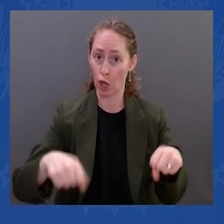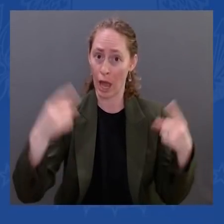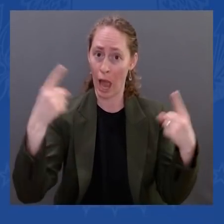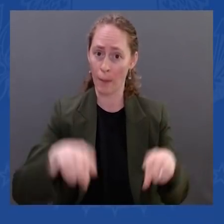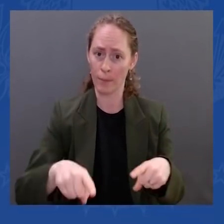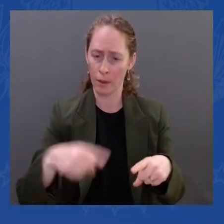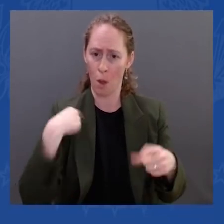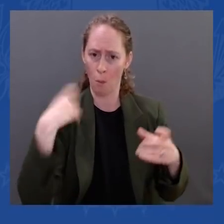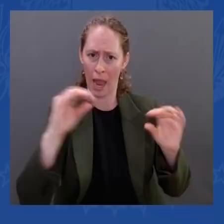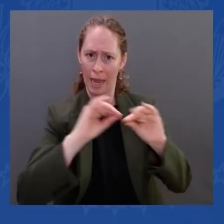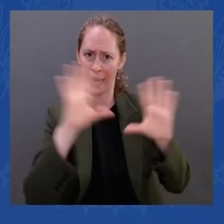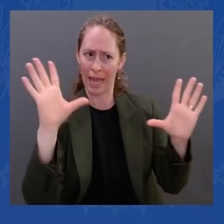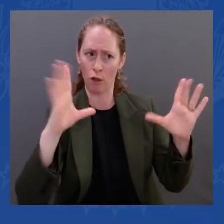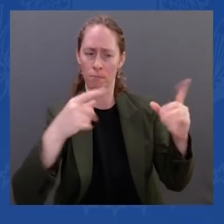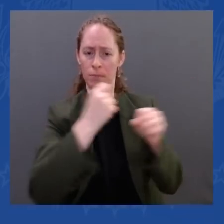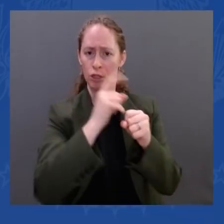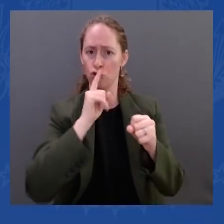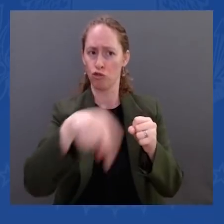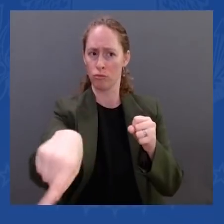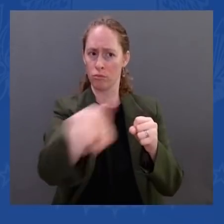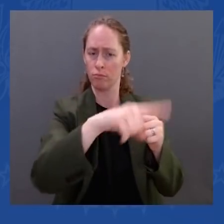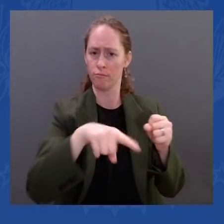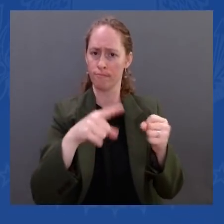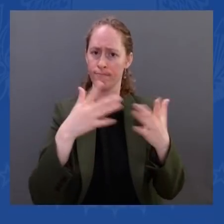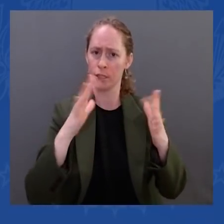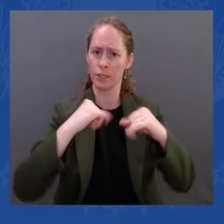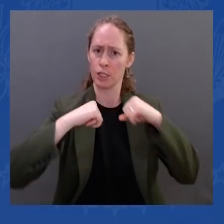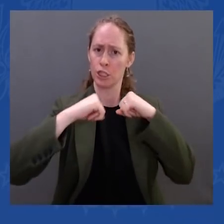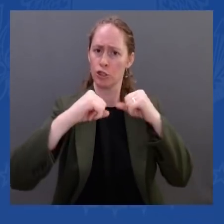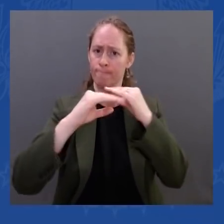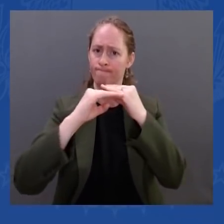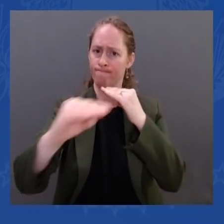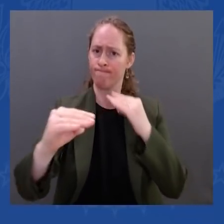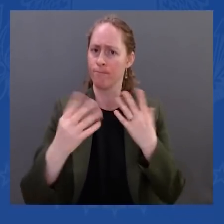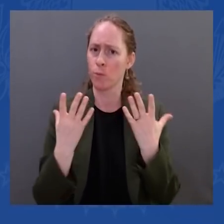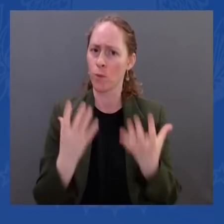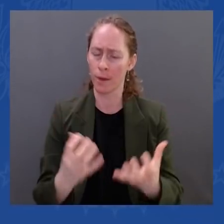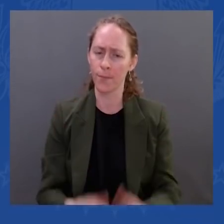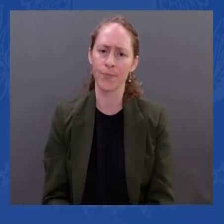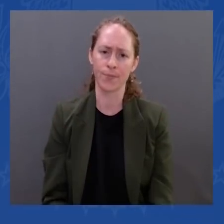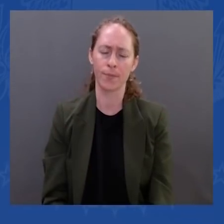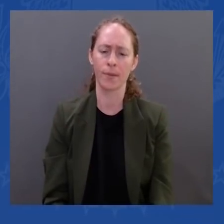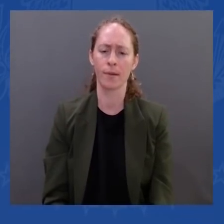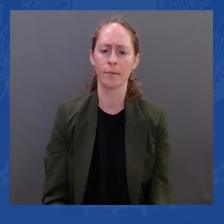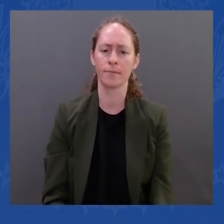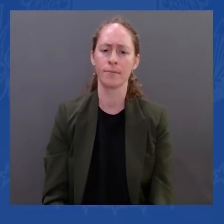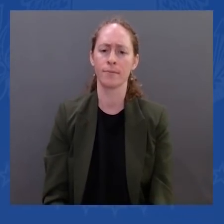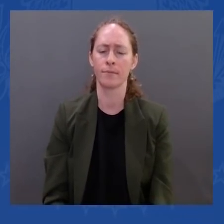fundamentally reinforce Japan's defense capability. And I stated my determination to fundamentally reinforce